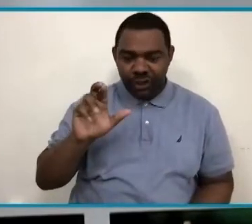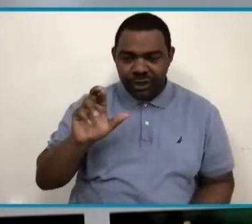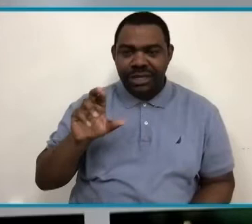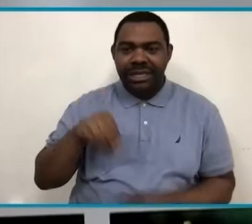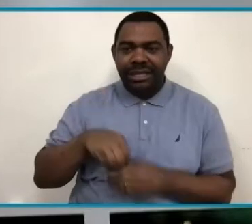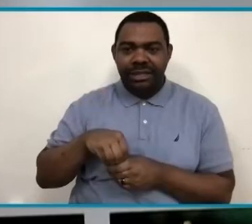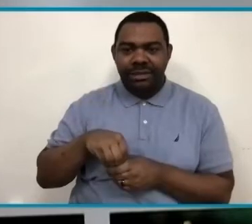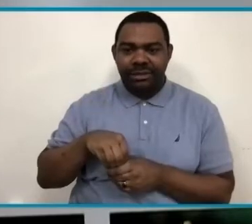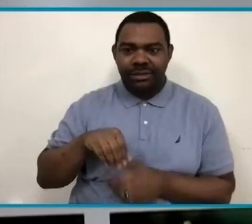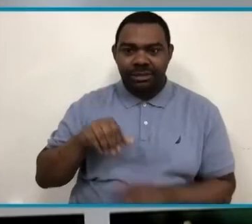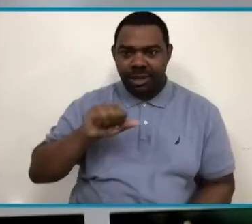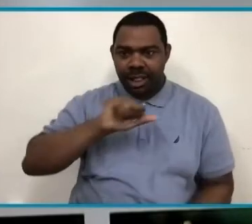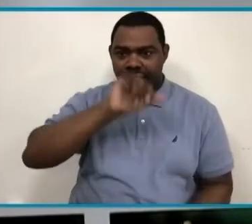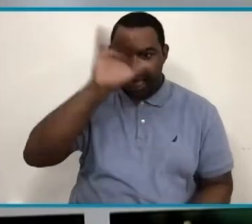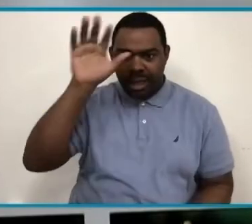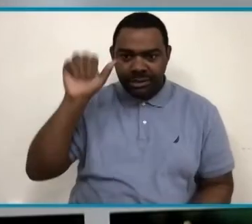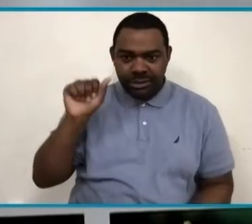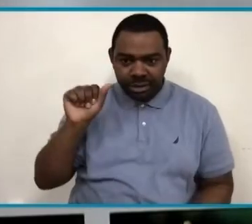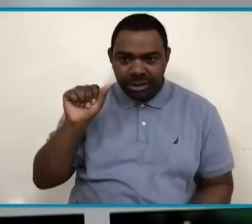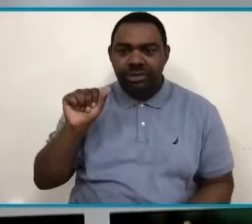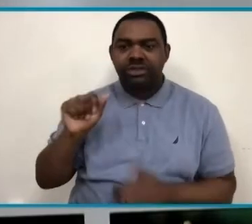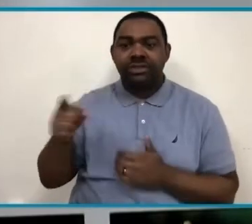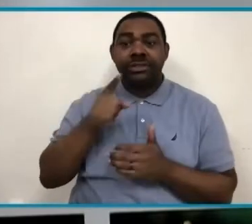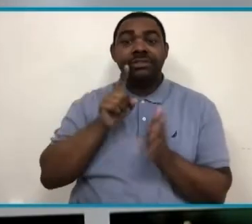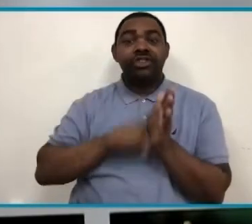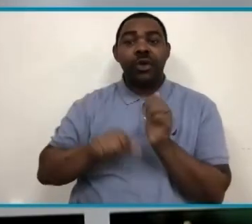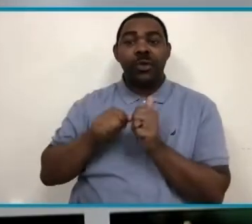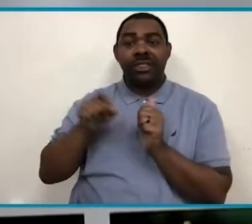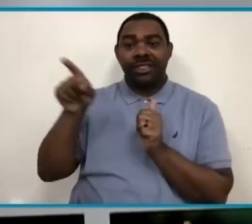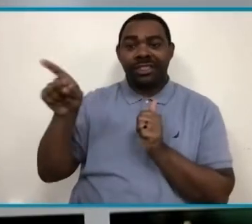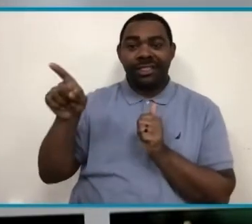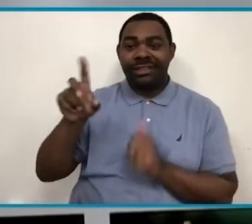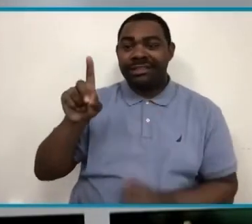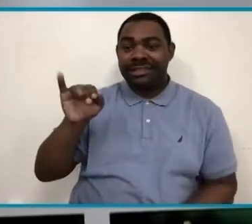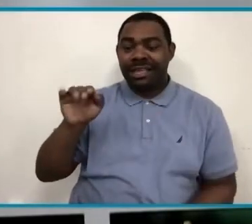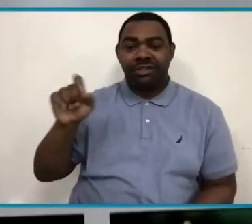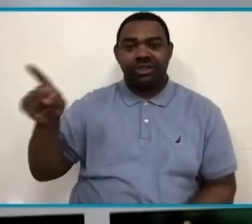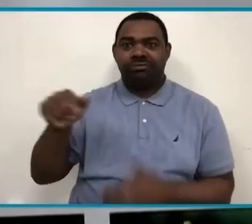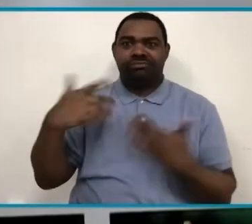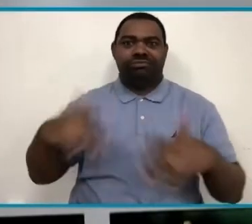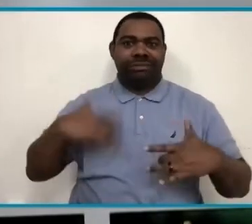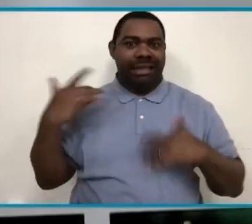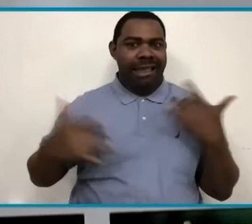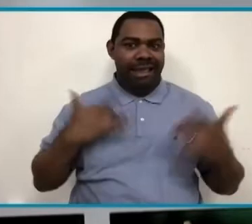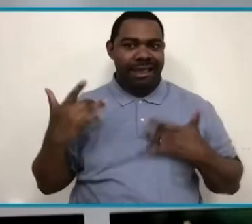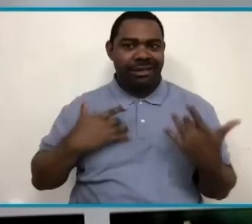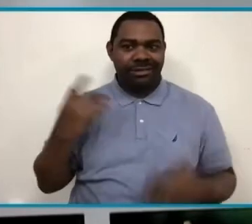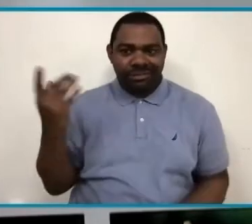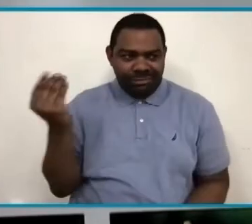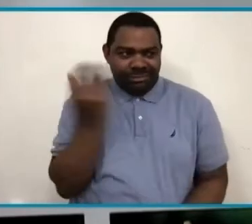And so checked in with Danielle, she was immediately very excited because as probably comes as